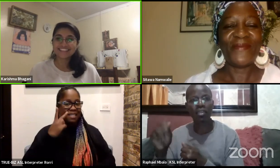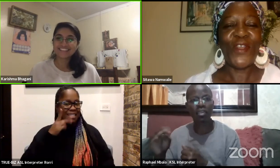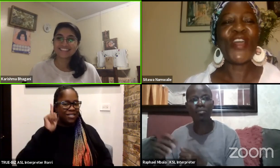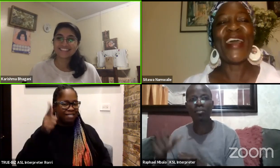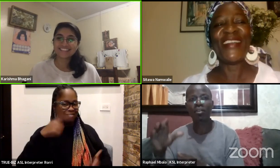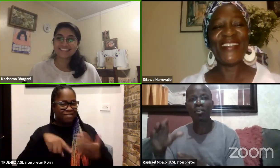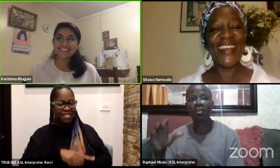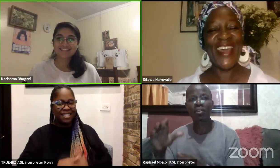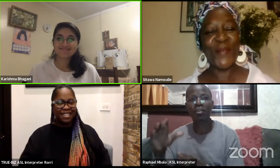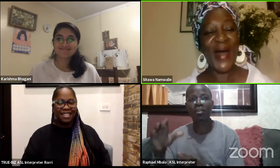Okay take care, bye.